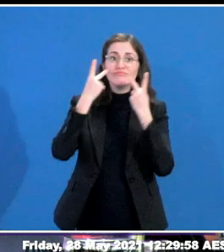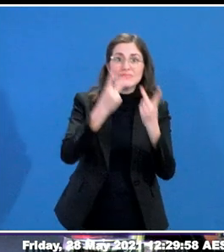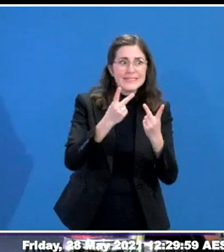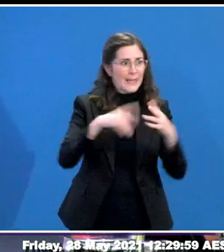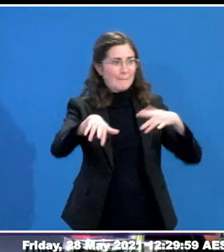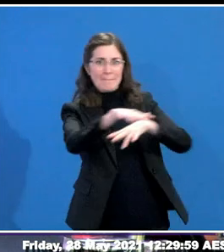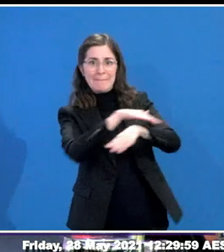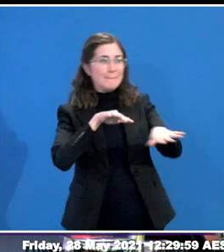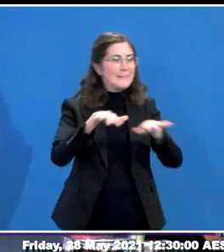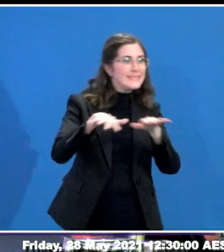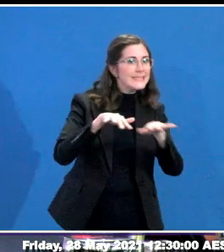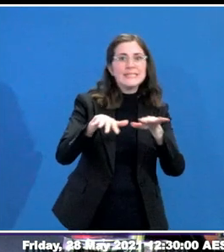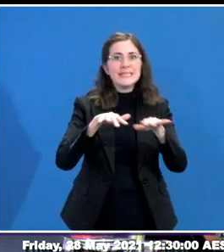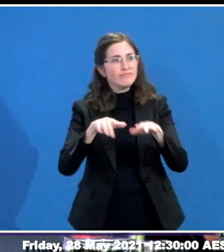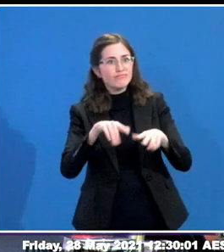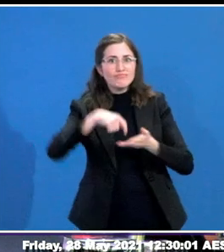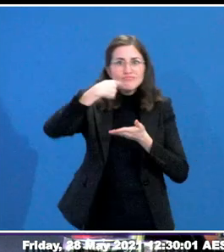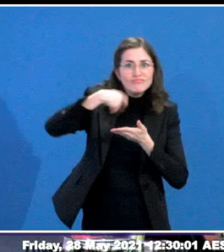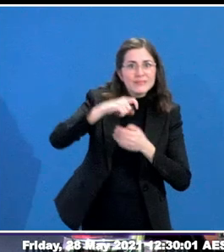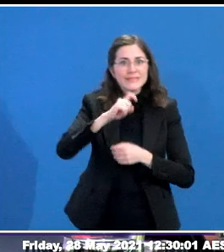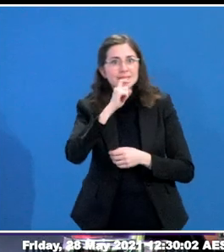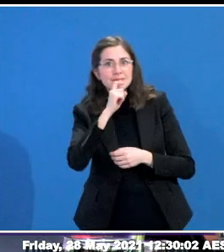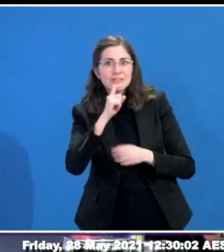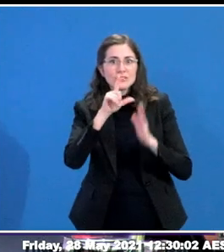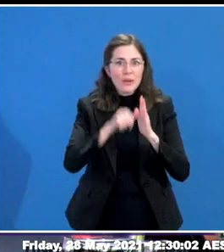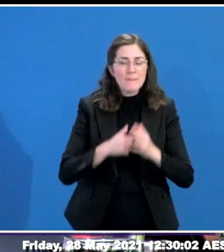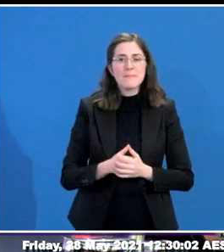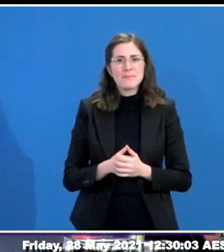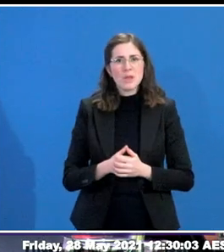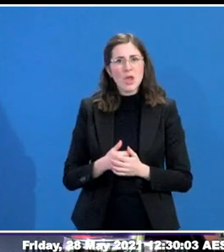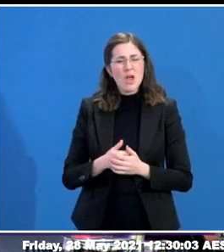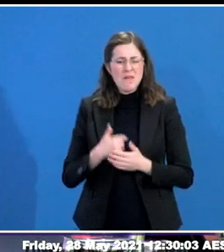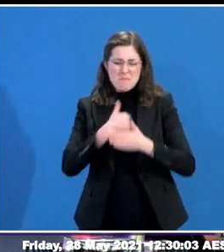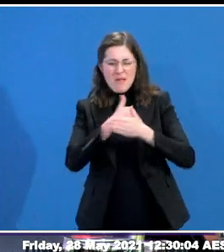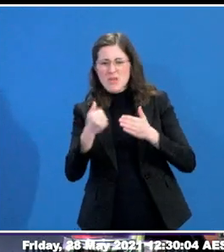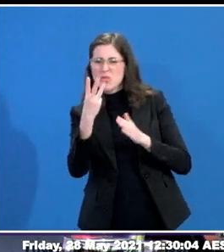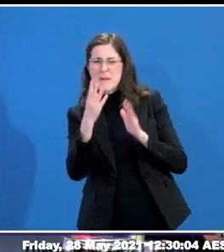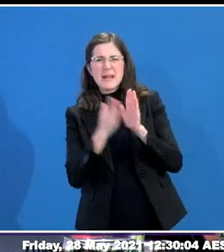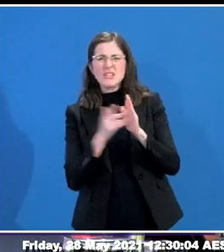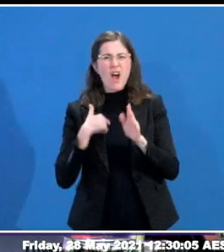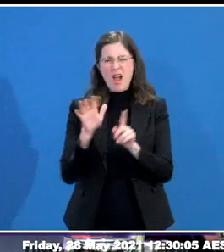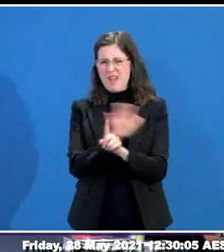So when I mentioned a day a quarter, that was an estimate on my behalf.